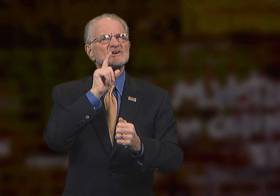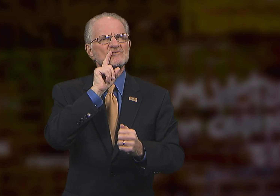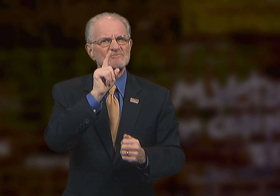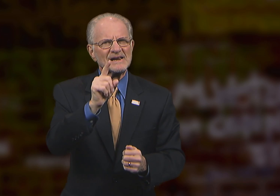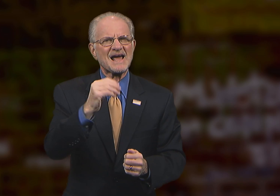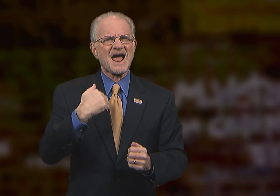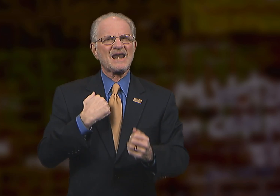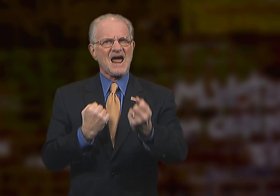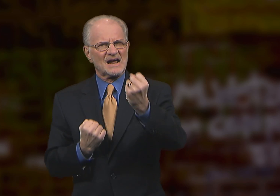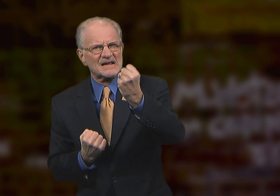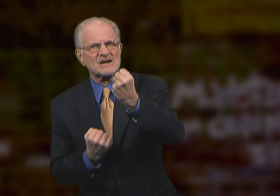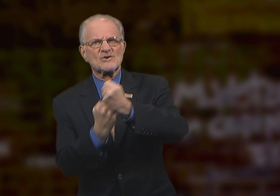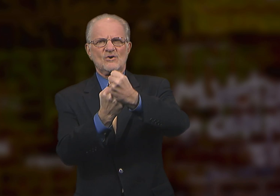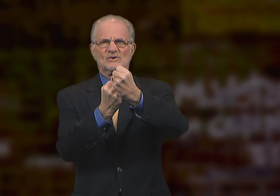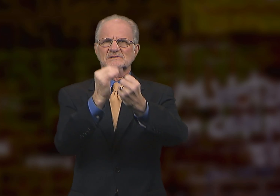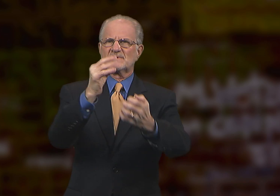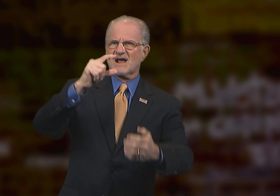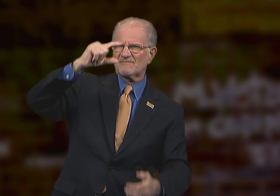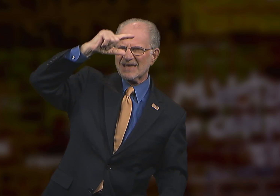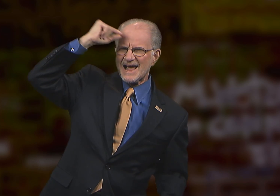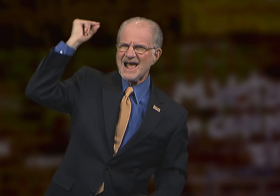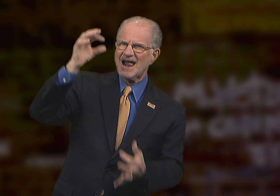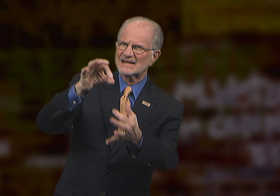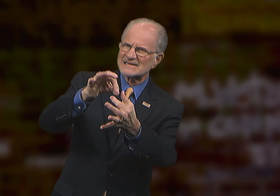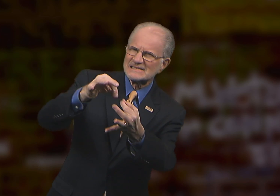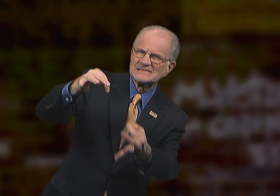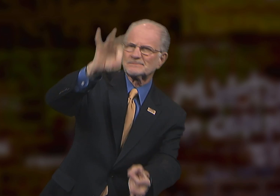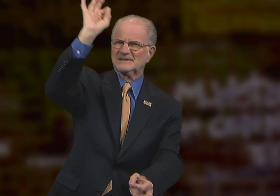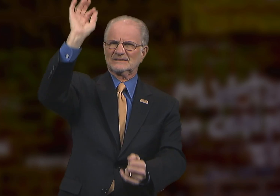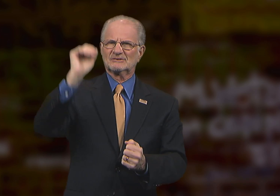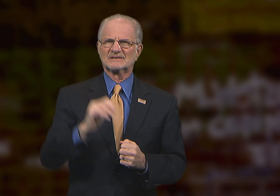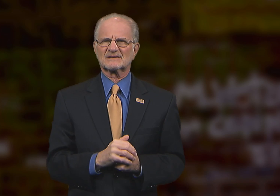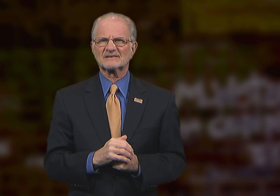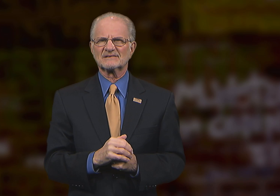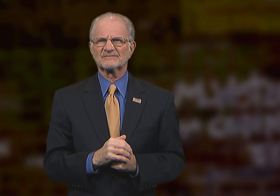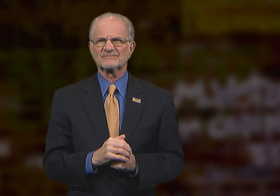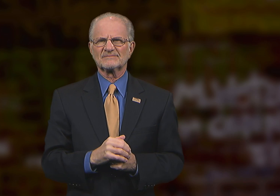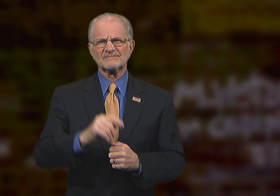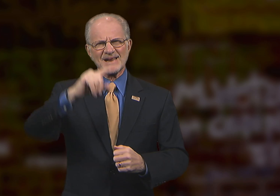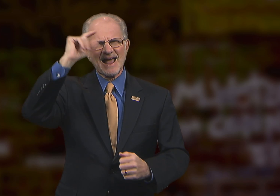It really is an endorsement of the Gallaudet spirit.